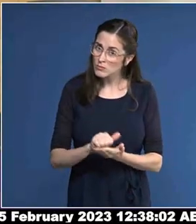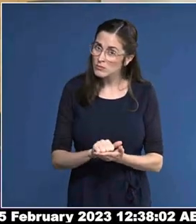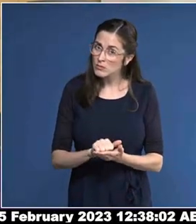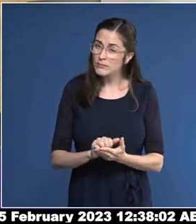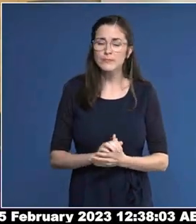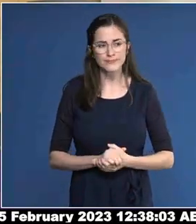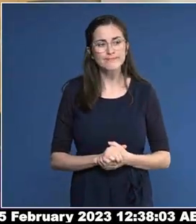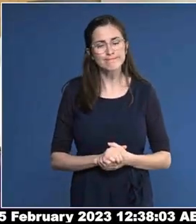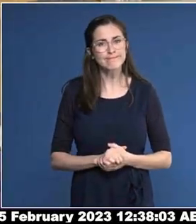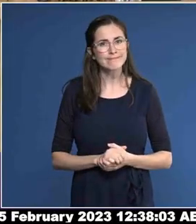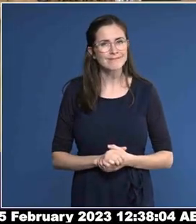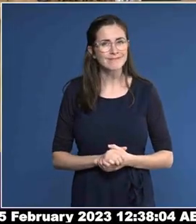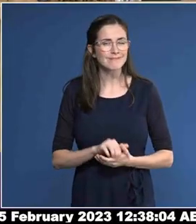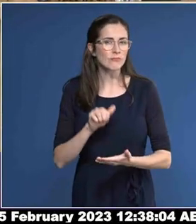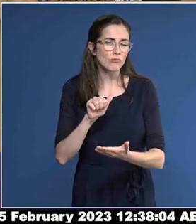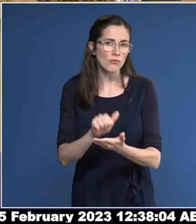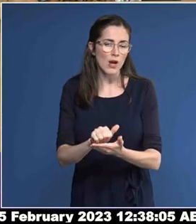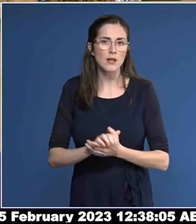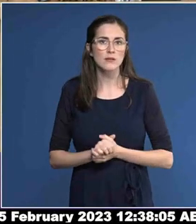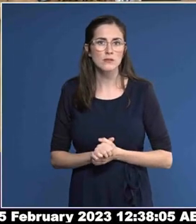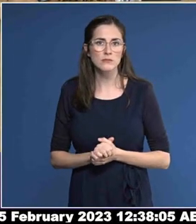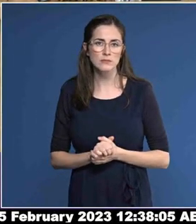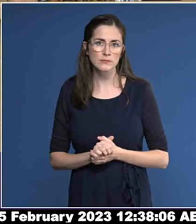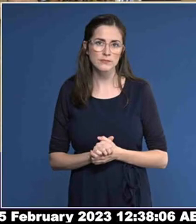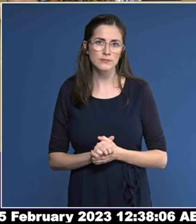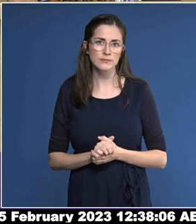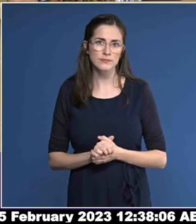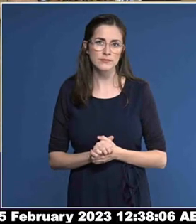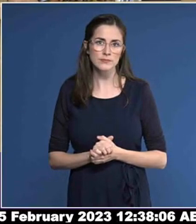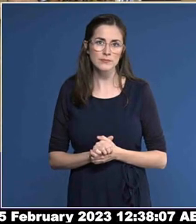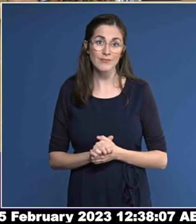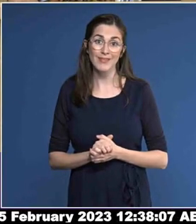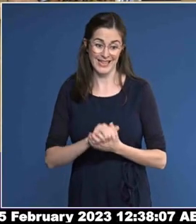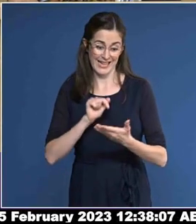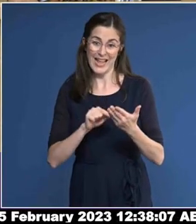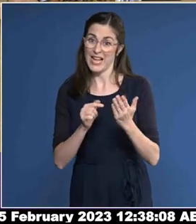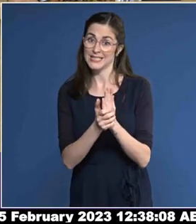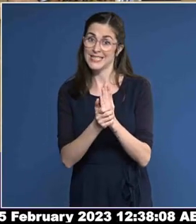I mean, the fact that we do prioritise at the top of that skills matrix a knowledge and